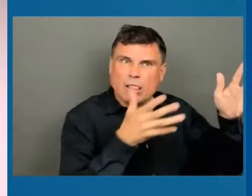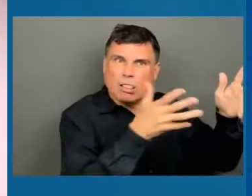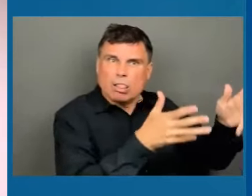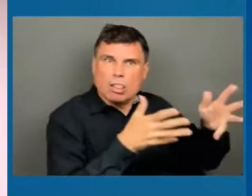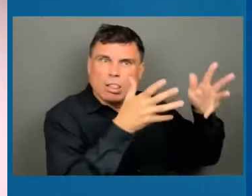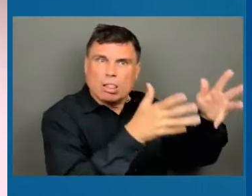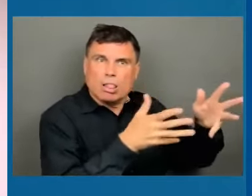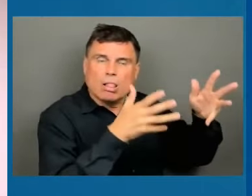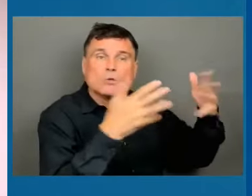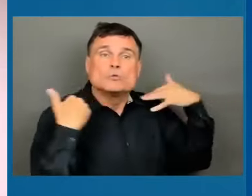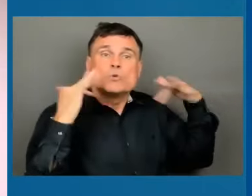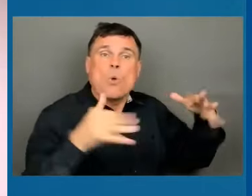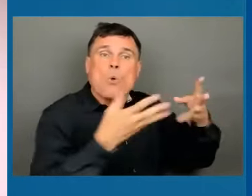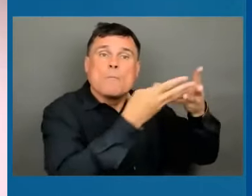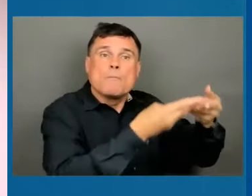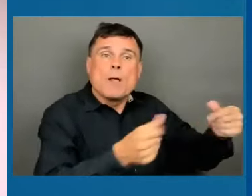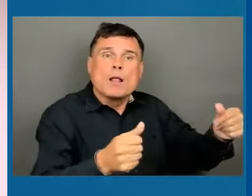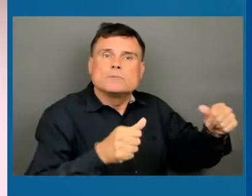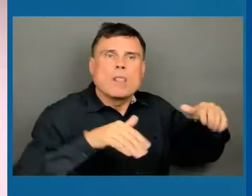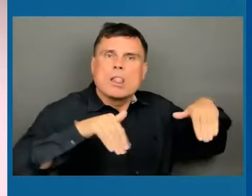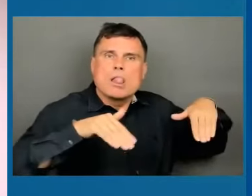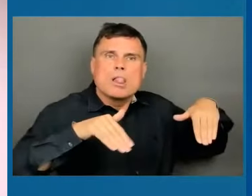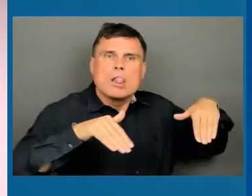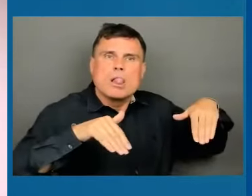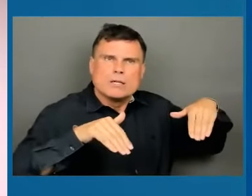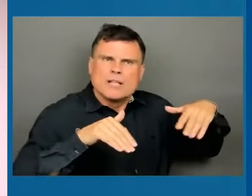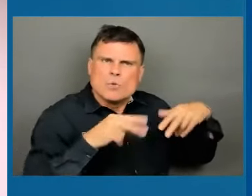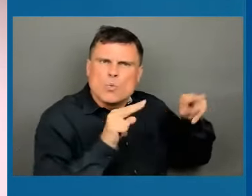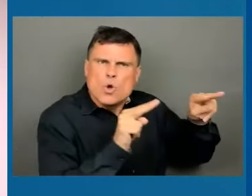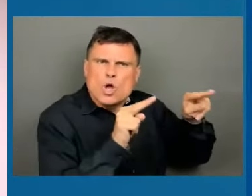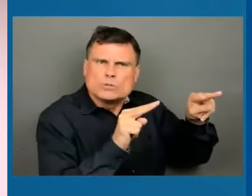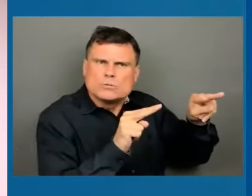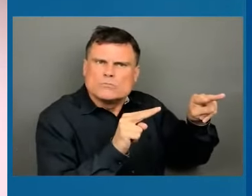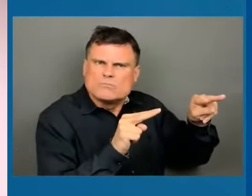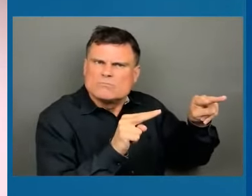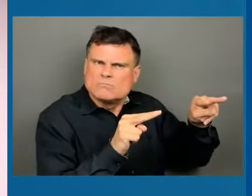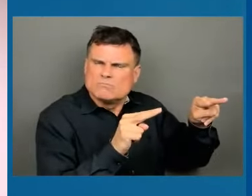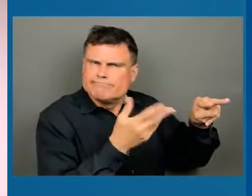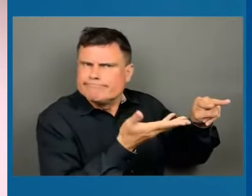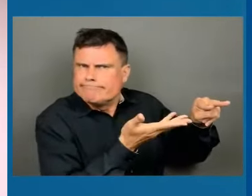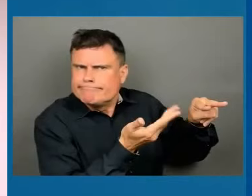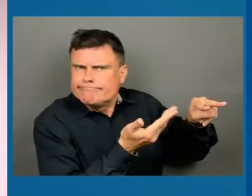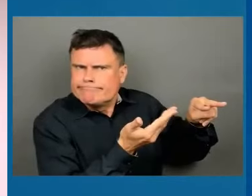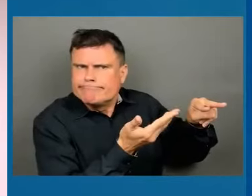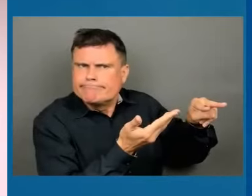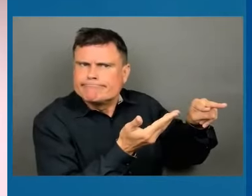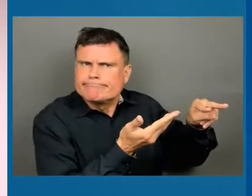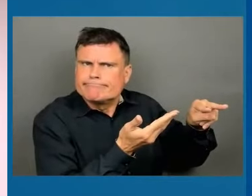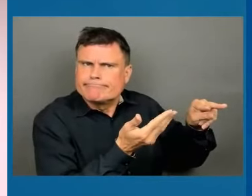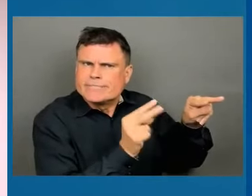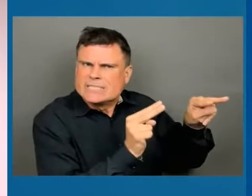in terms of the melt cycle through prince George. The